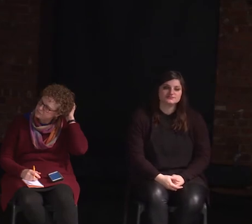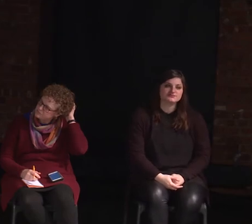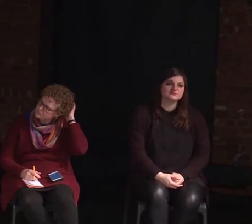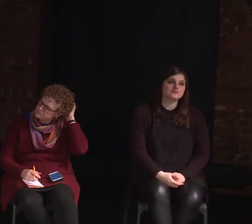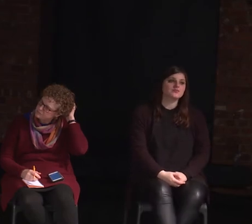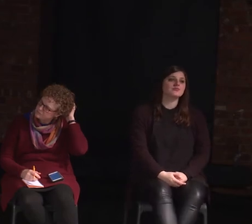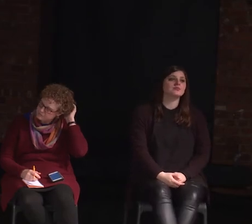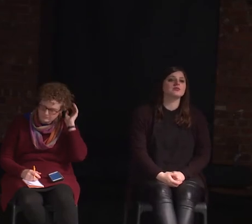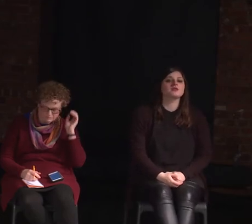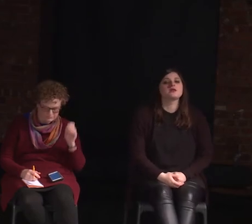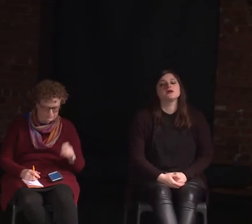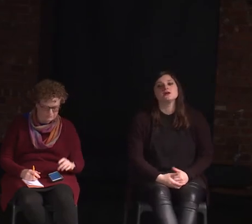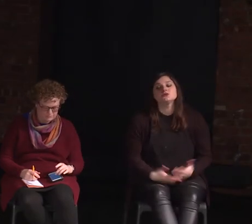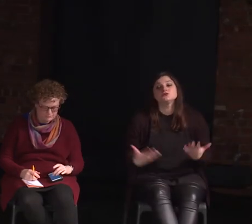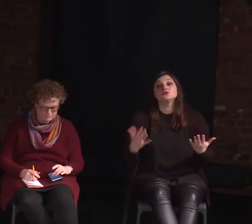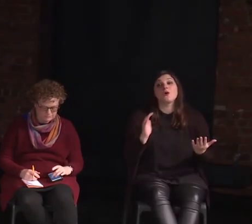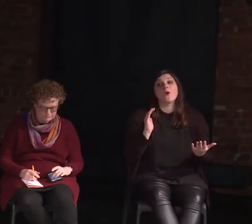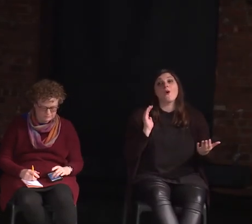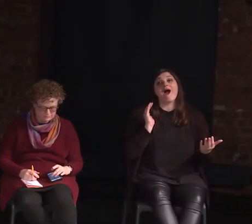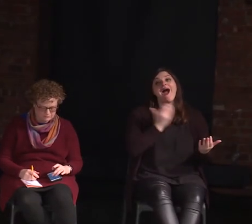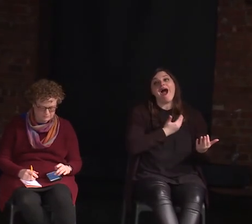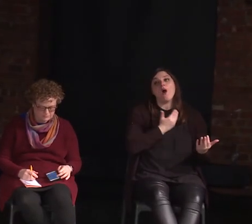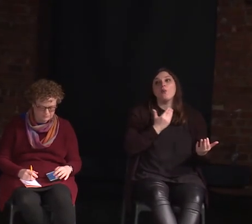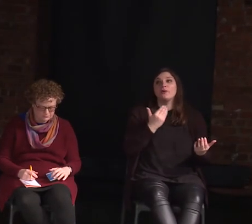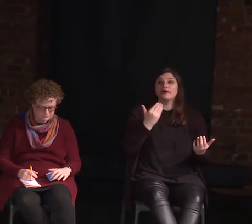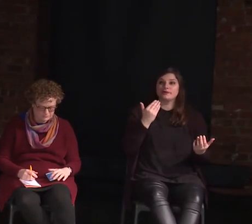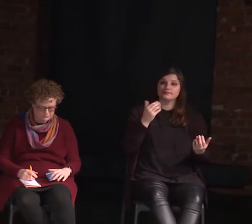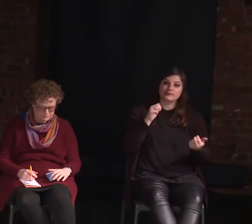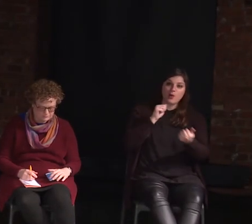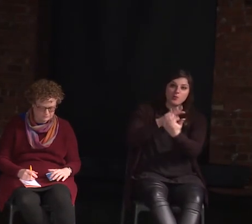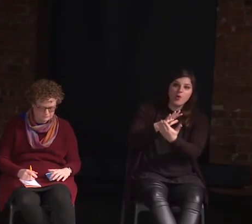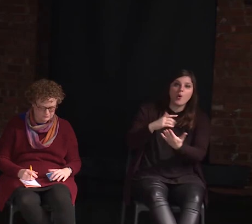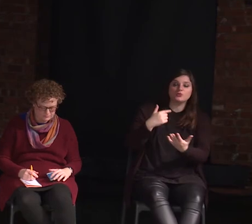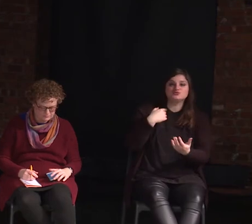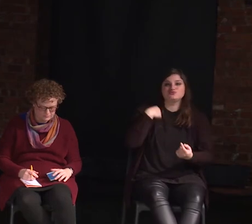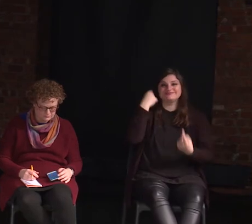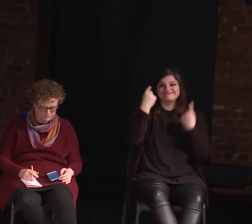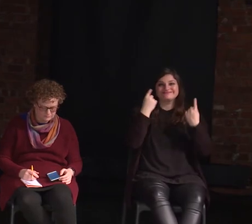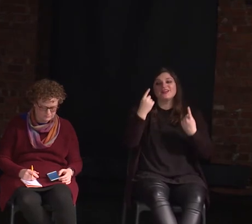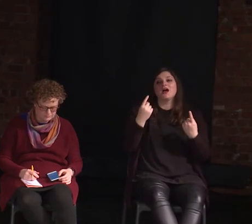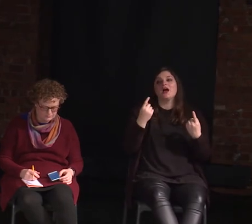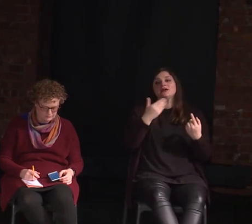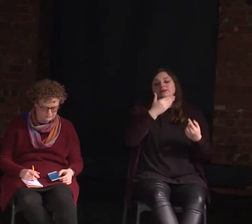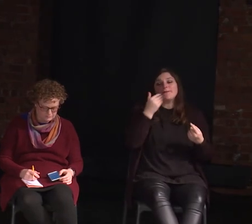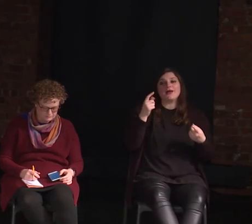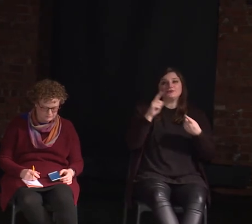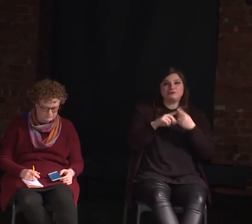idea of being additive instead of substractive. Although, there will be some subtraction, the idea that the city is the whole question.